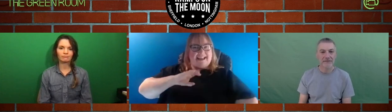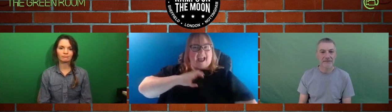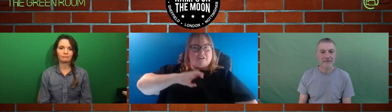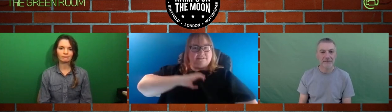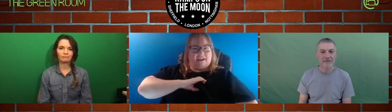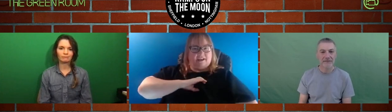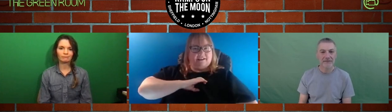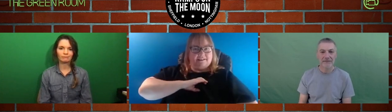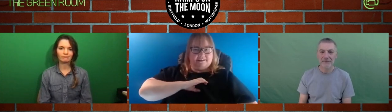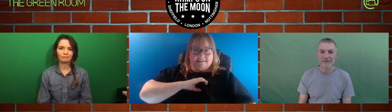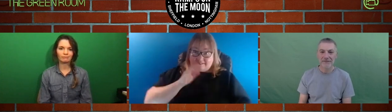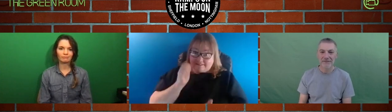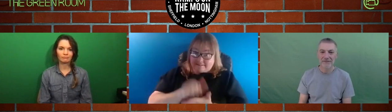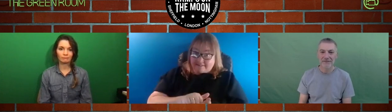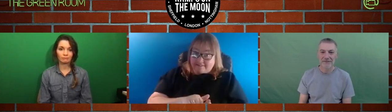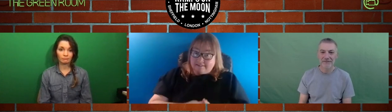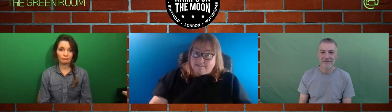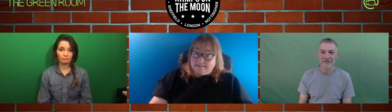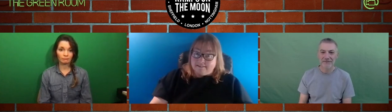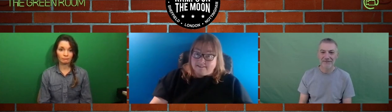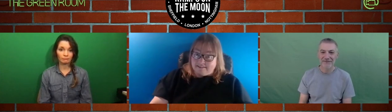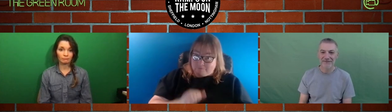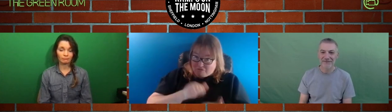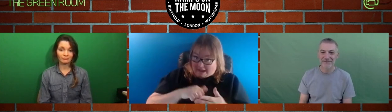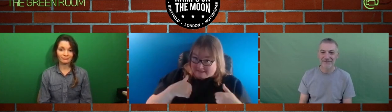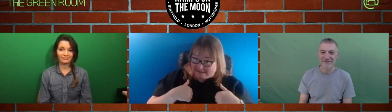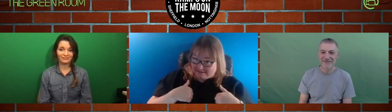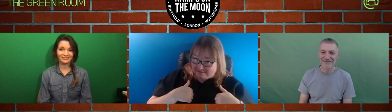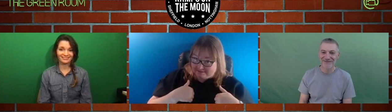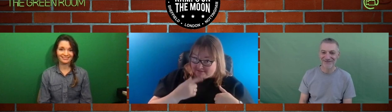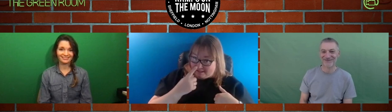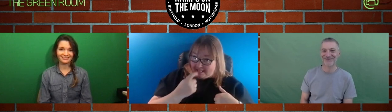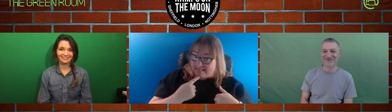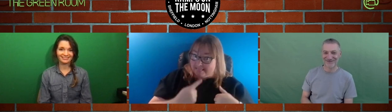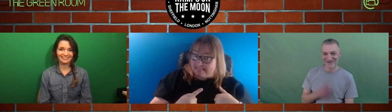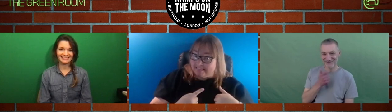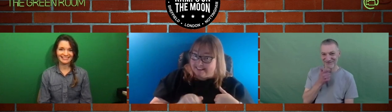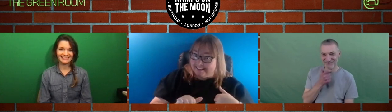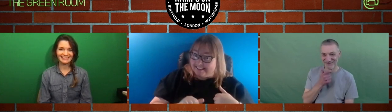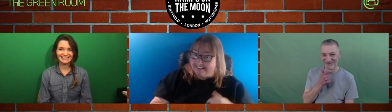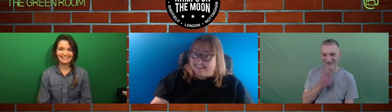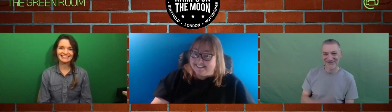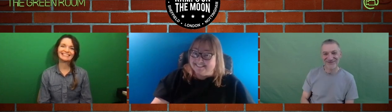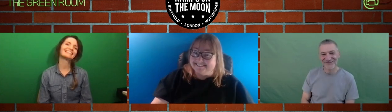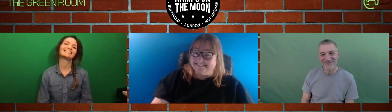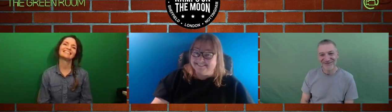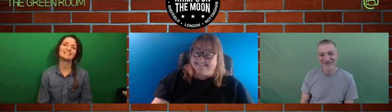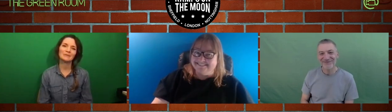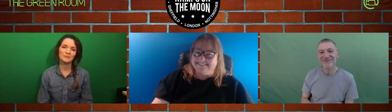Is that true? Can I say that? Do you agree Rebekah? RH: I do agree Kirsty.